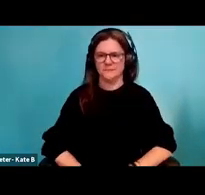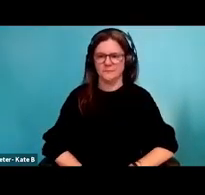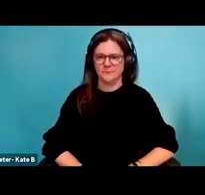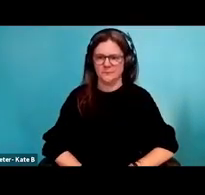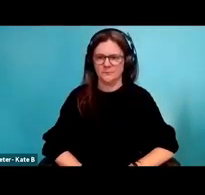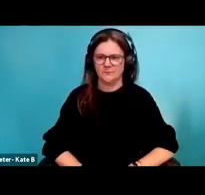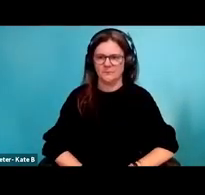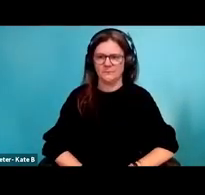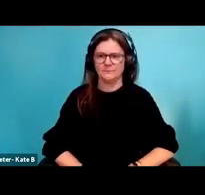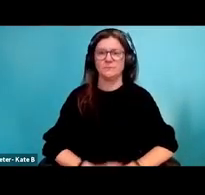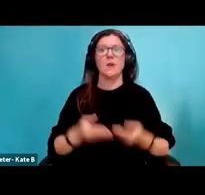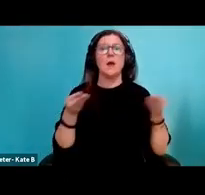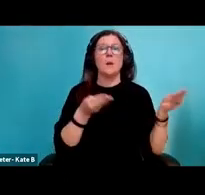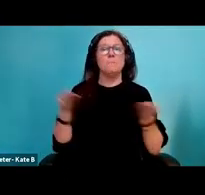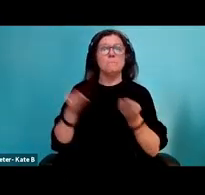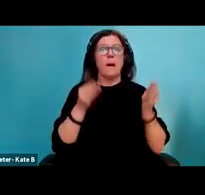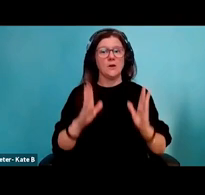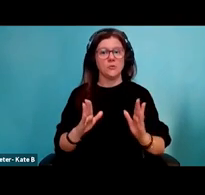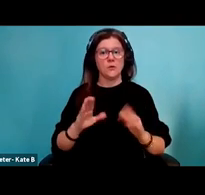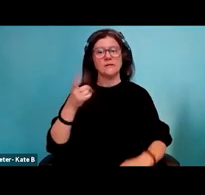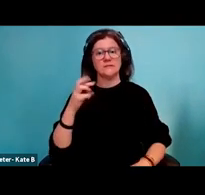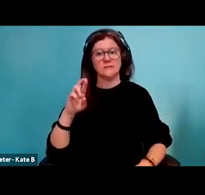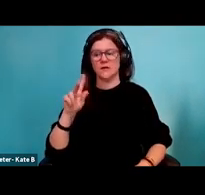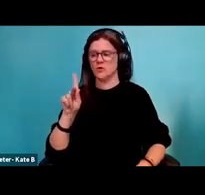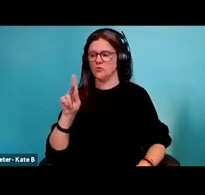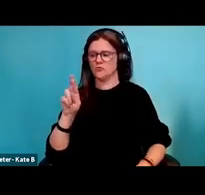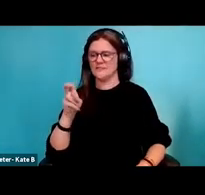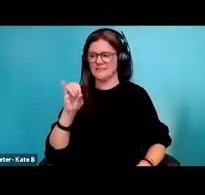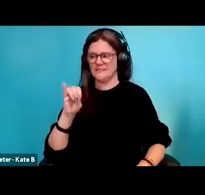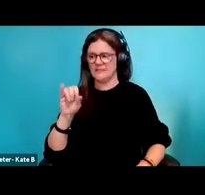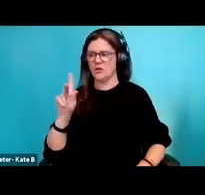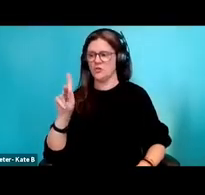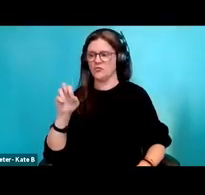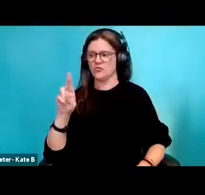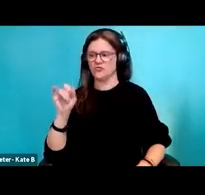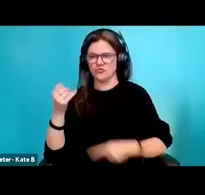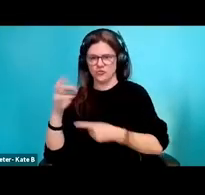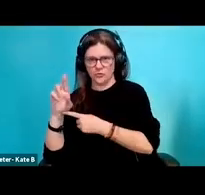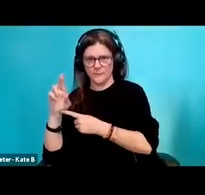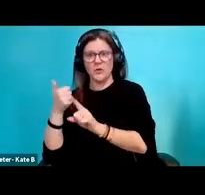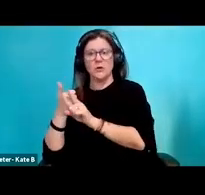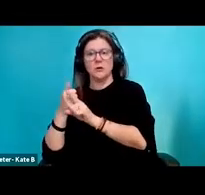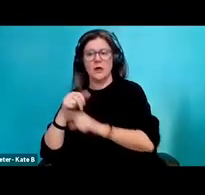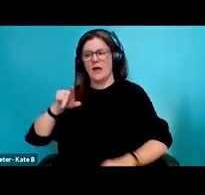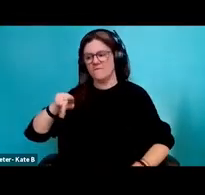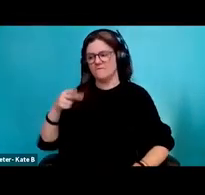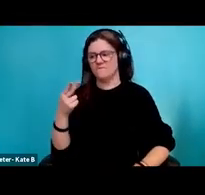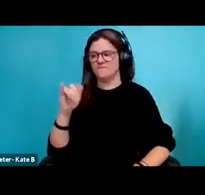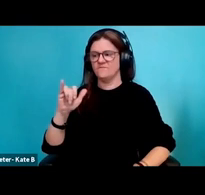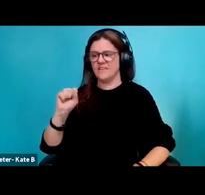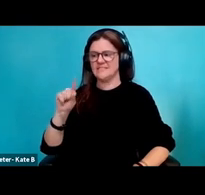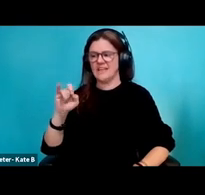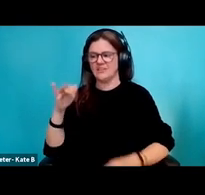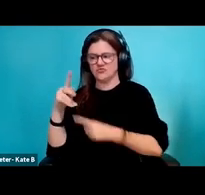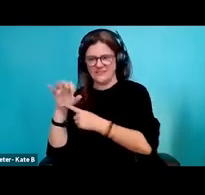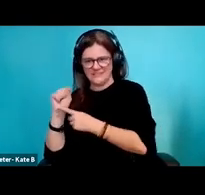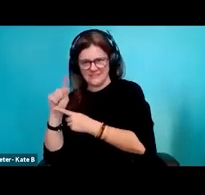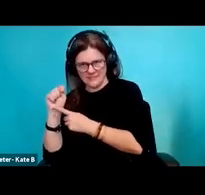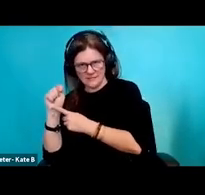The moderator today will be Dr. Kristi Kirschner. She is a physiatrist and she co-founded the